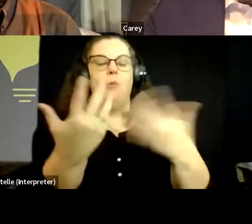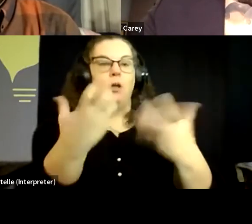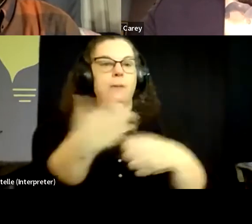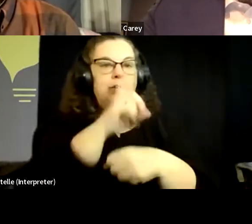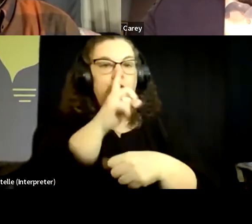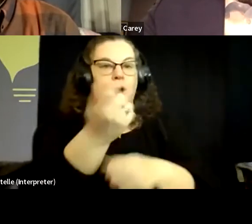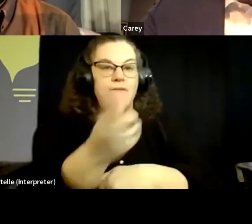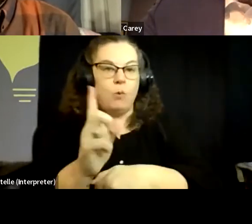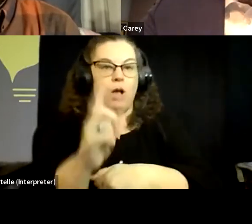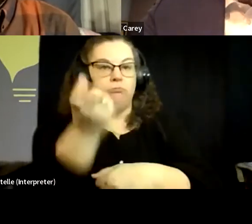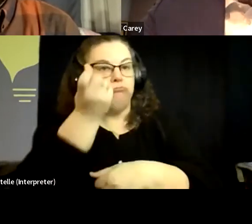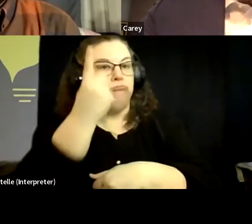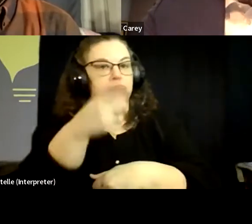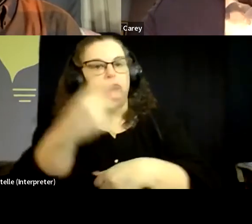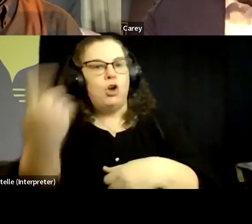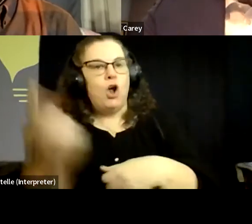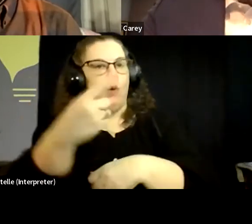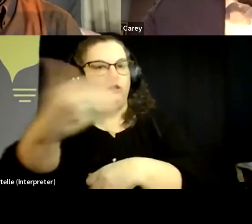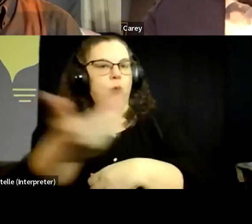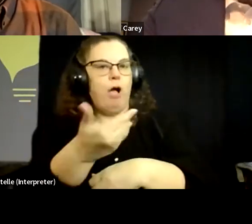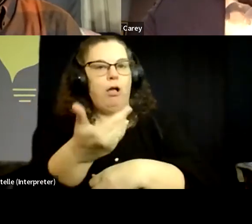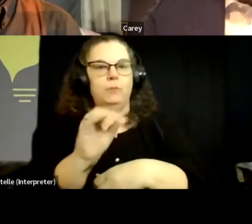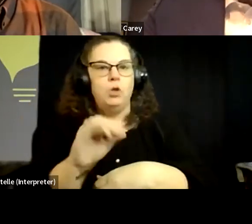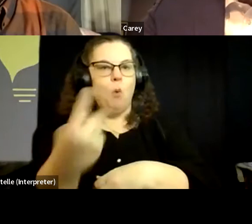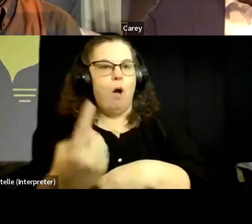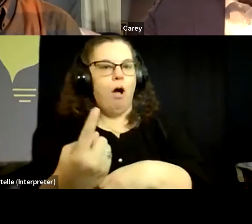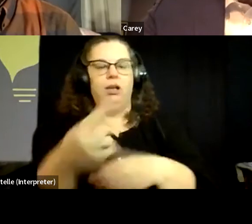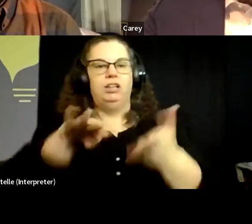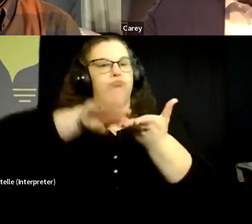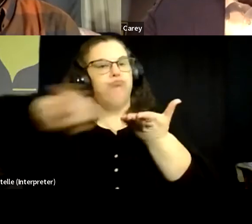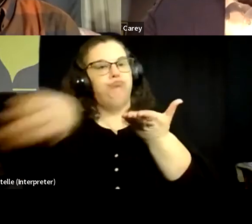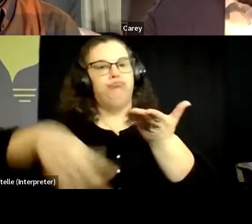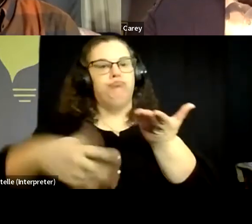you are always welcome. No one is excepted and like